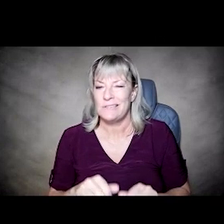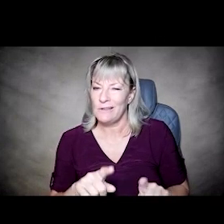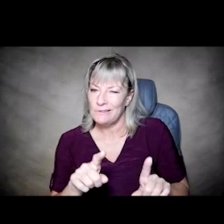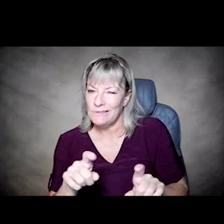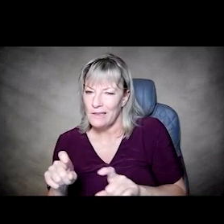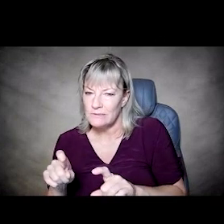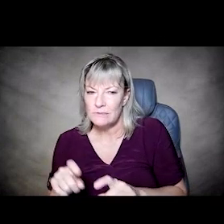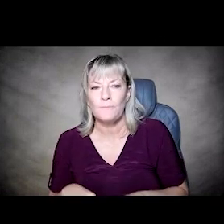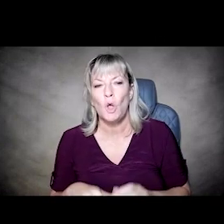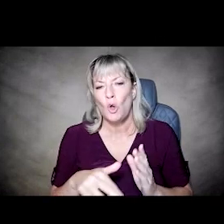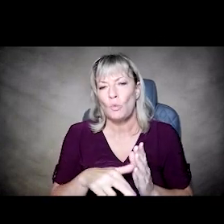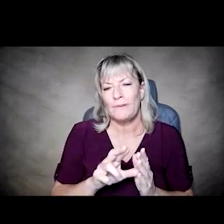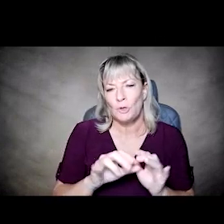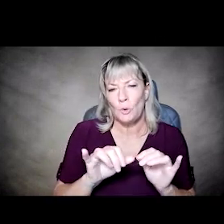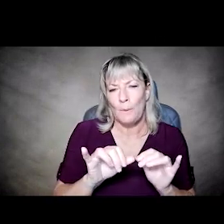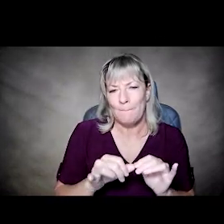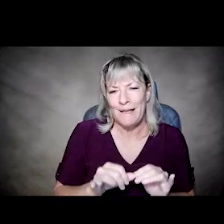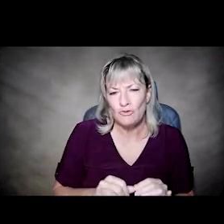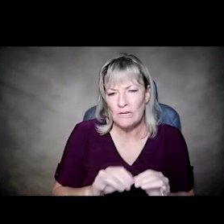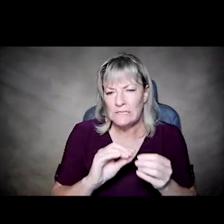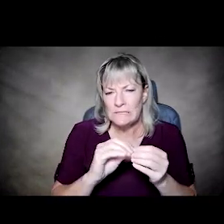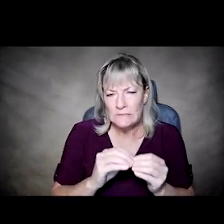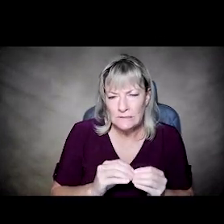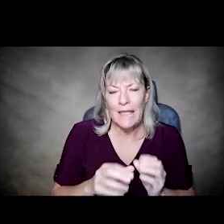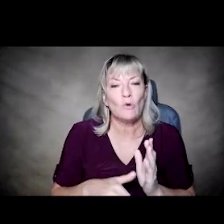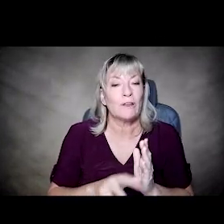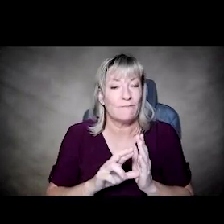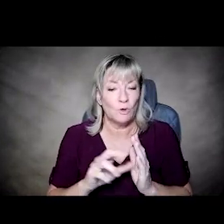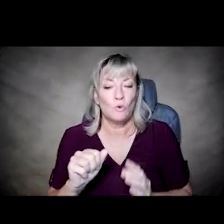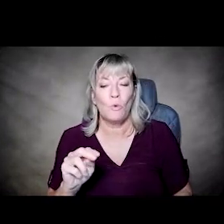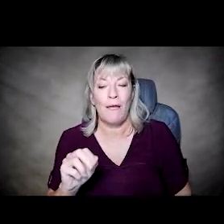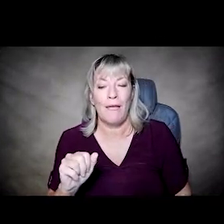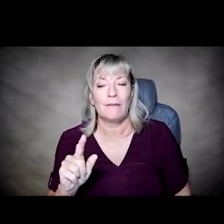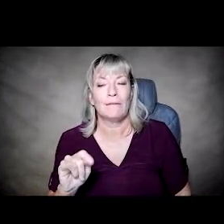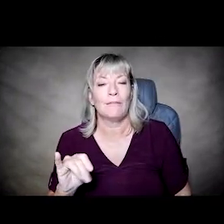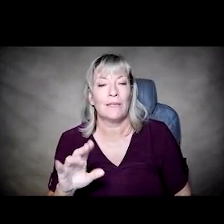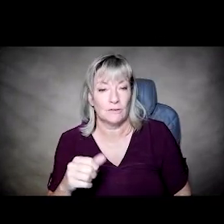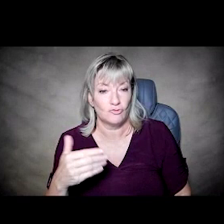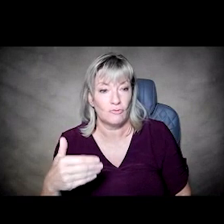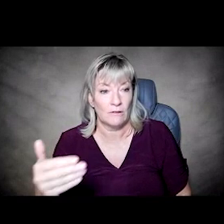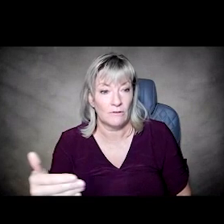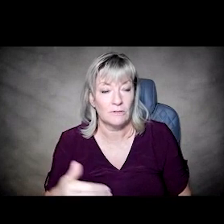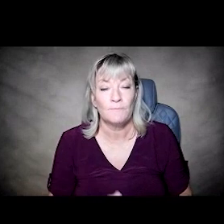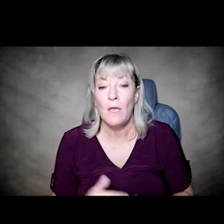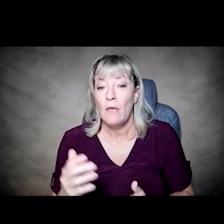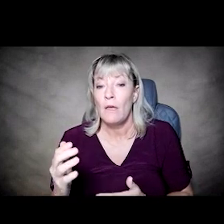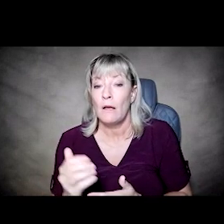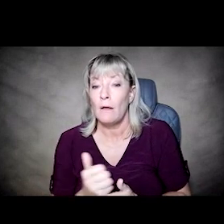In terms of analytics, review metrics in Google Analytics regularly. You can view data on new